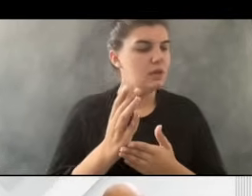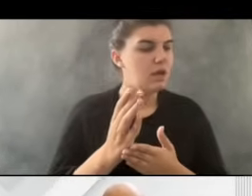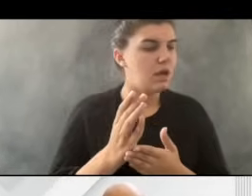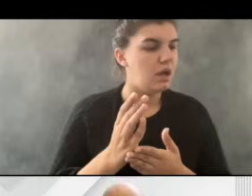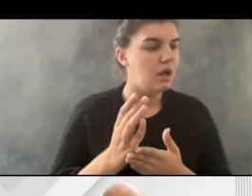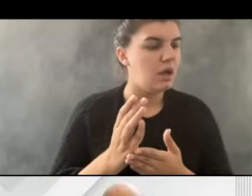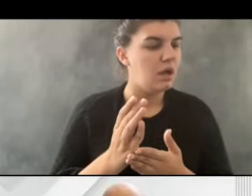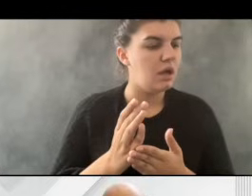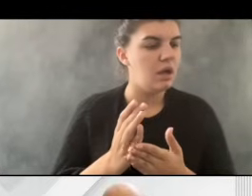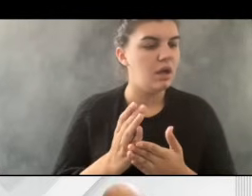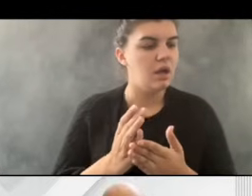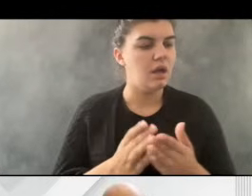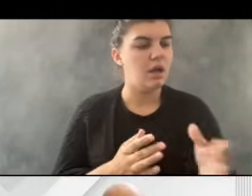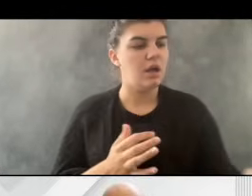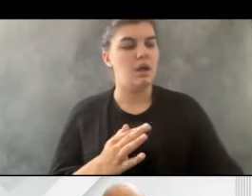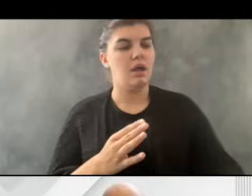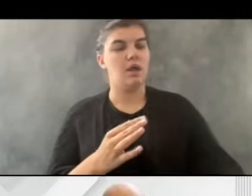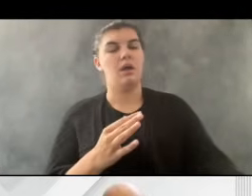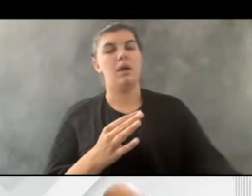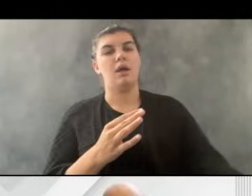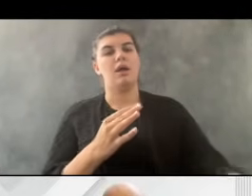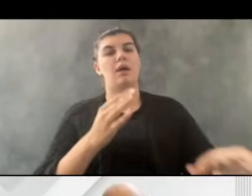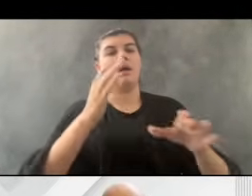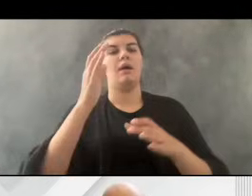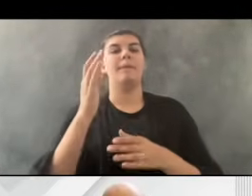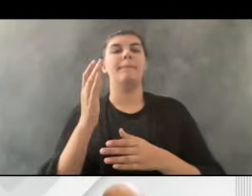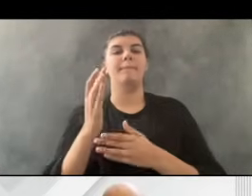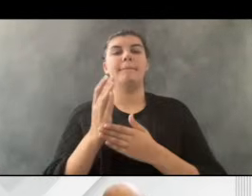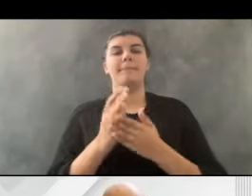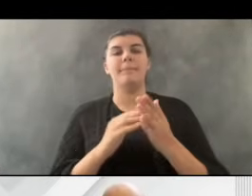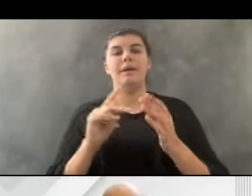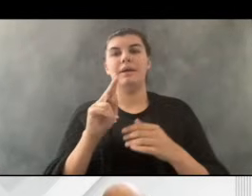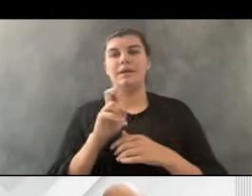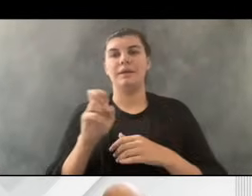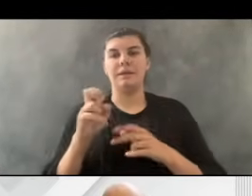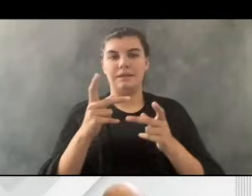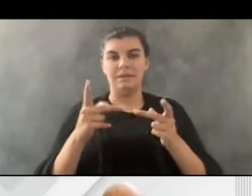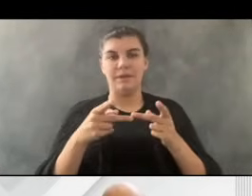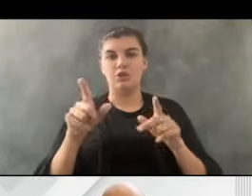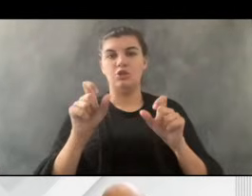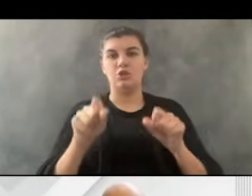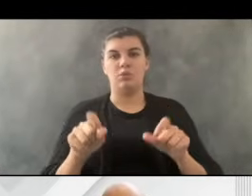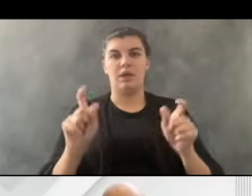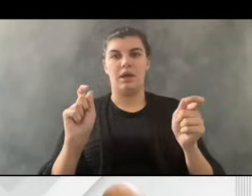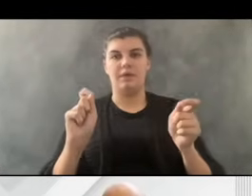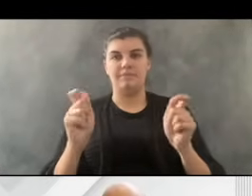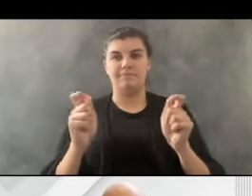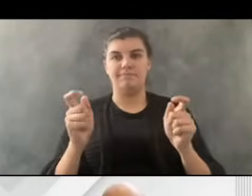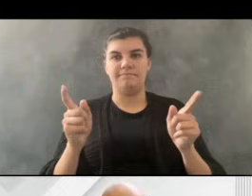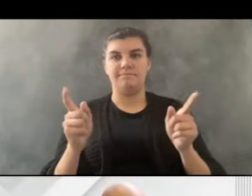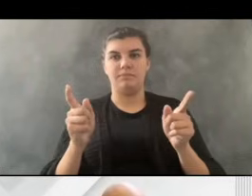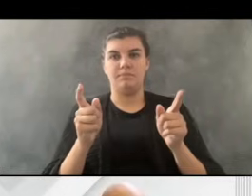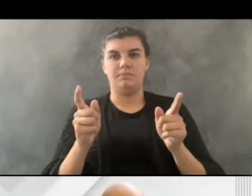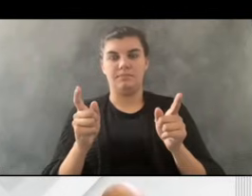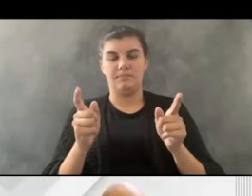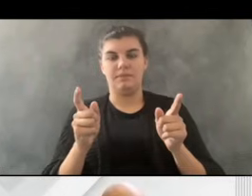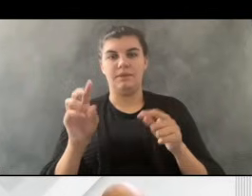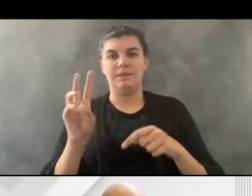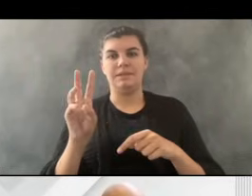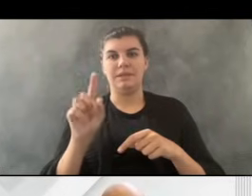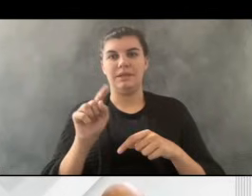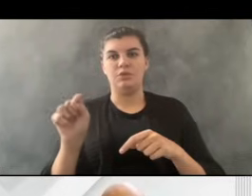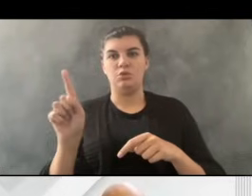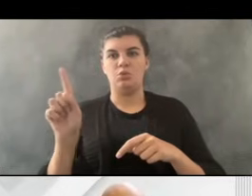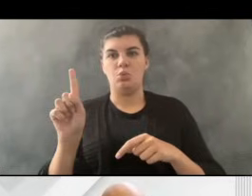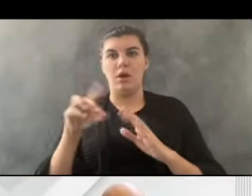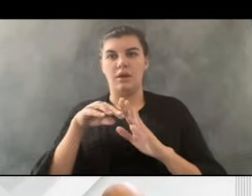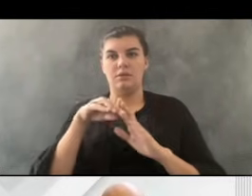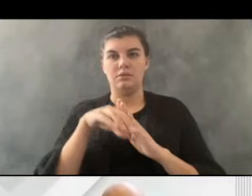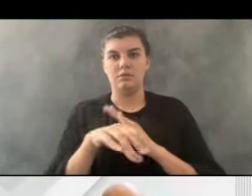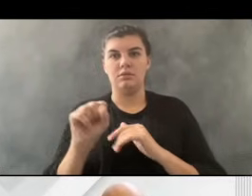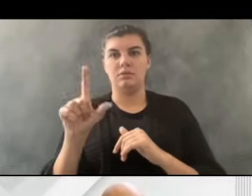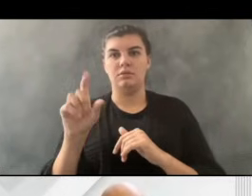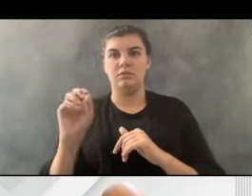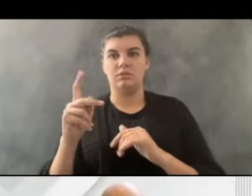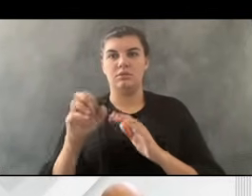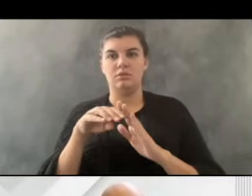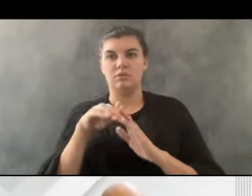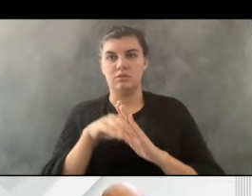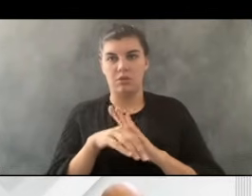the 11 inches of knee space, you can taper that at a six to one slope for 3 inches